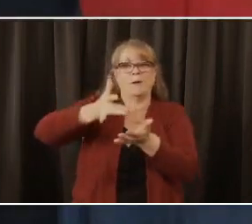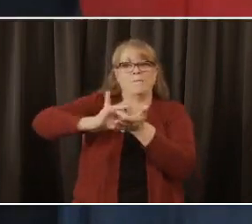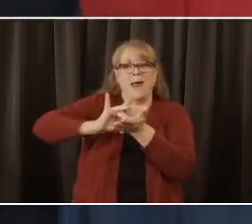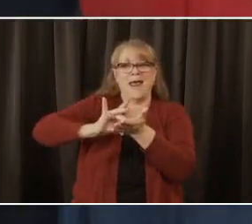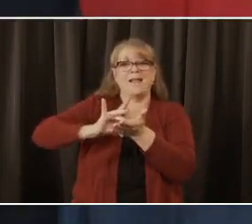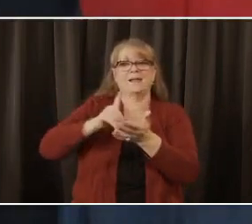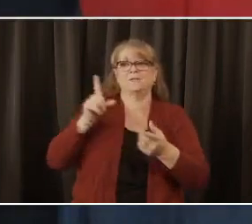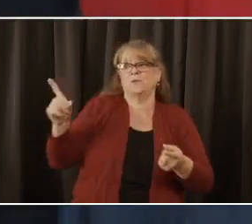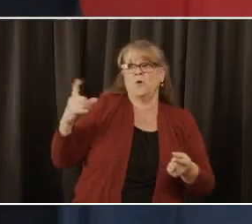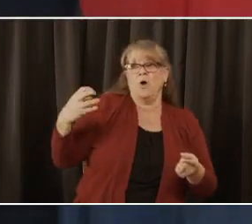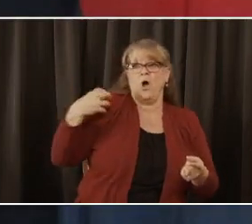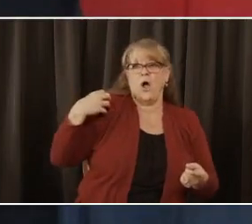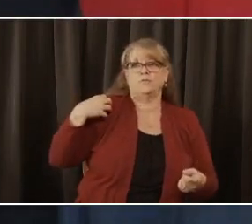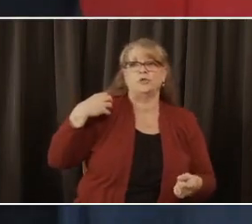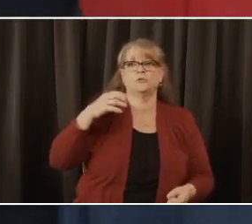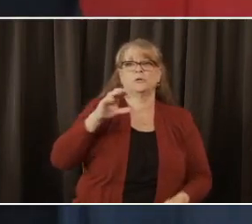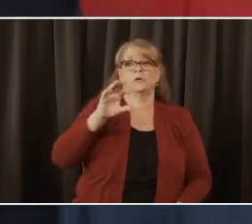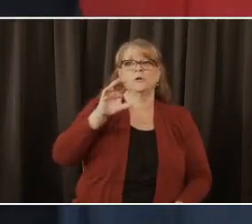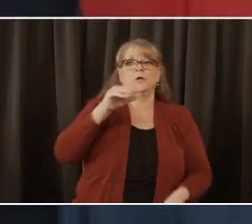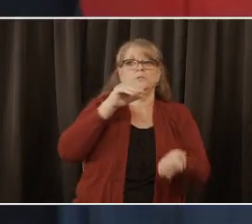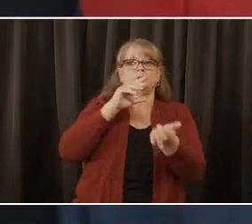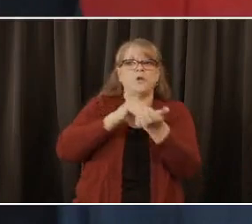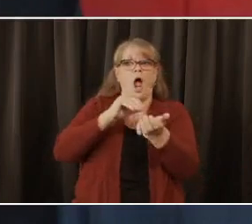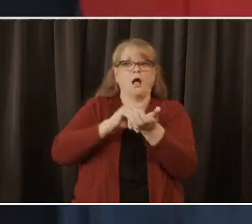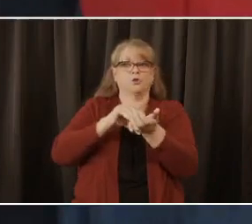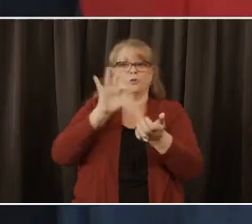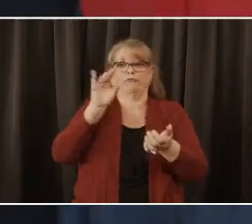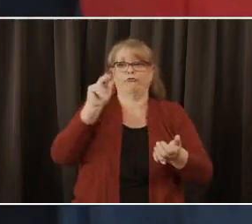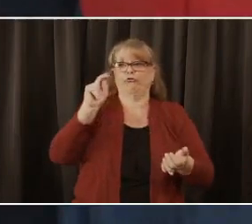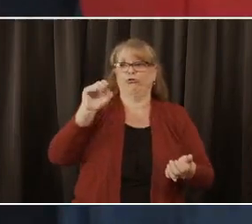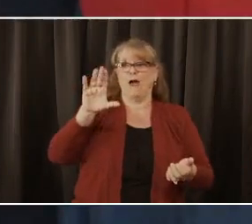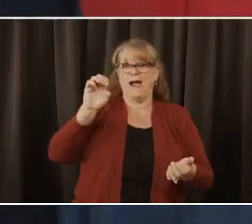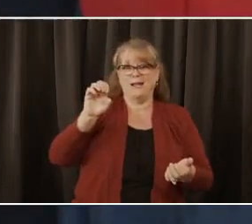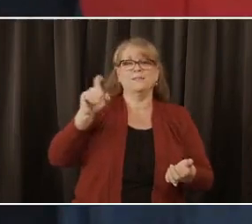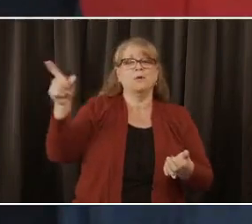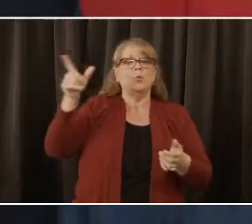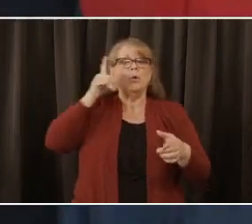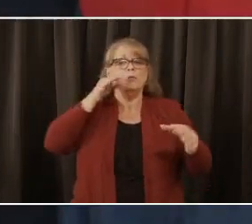who's going to talk about vaccination clinics and how safe and effective the vaccines are.